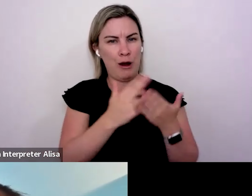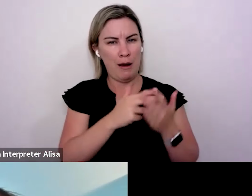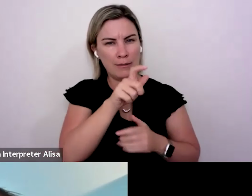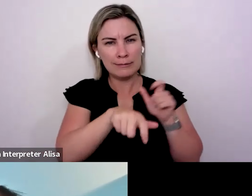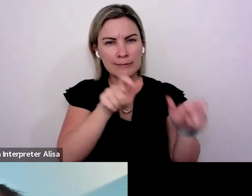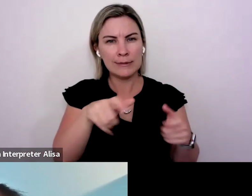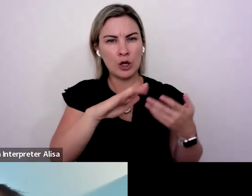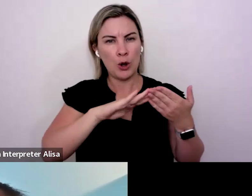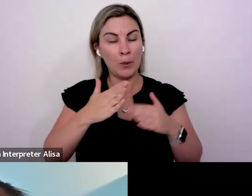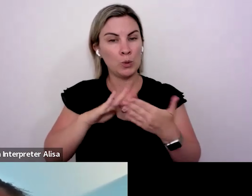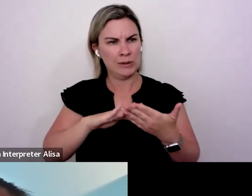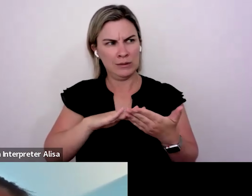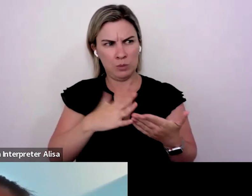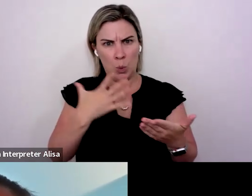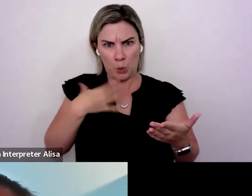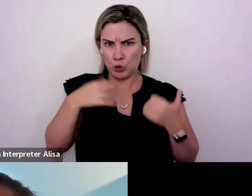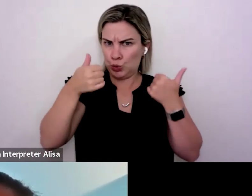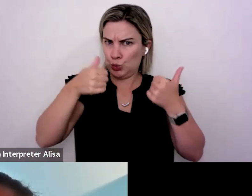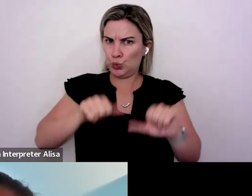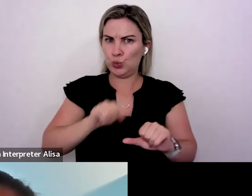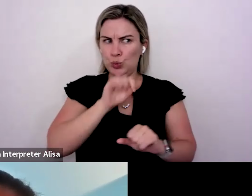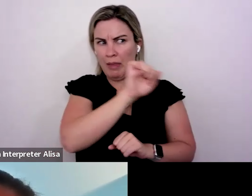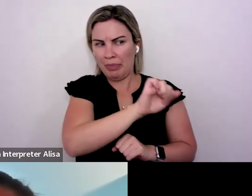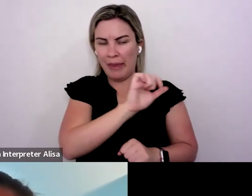use their cultural heritage and knowledge and content.